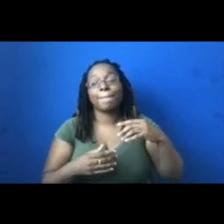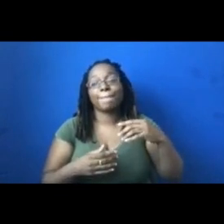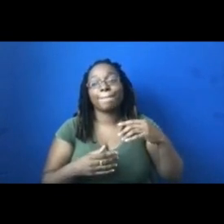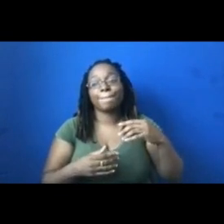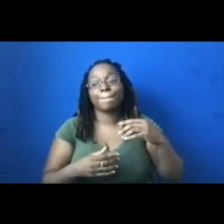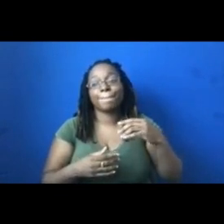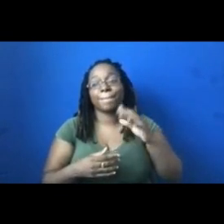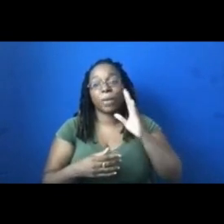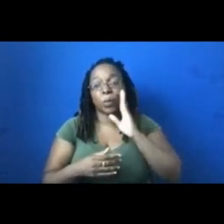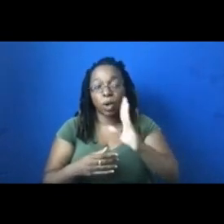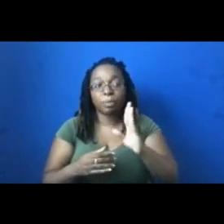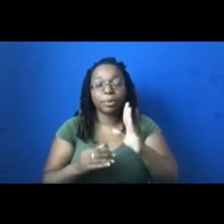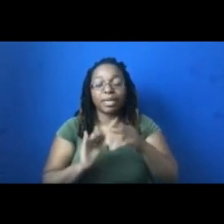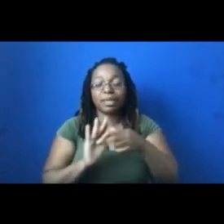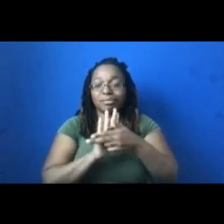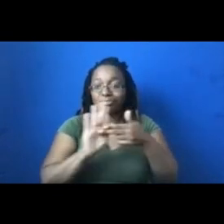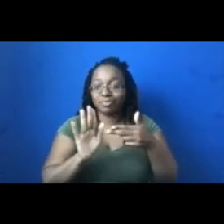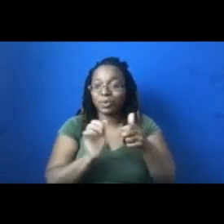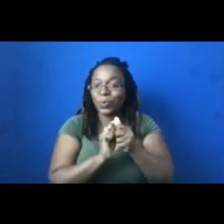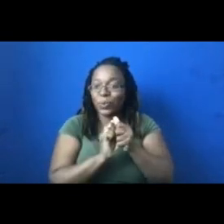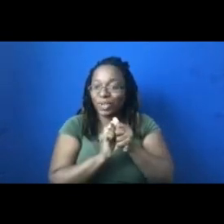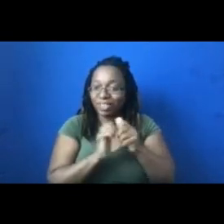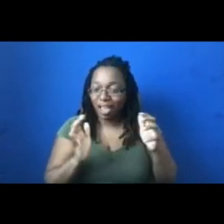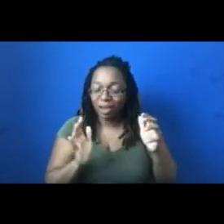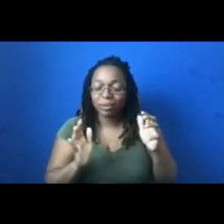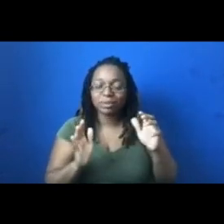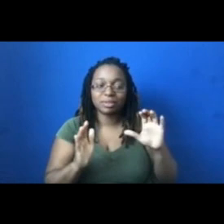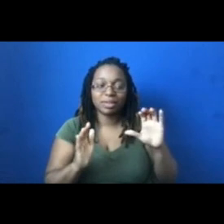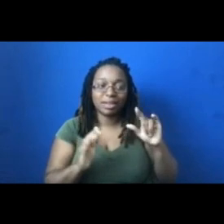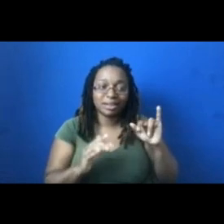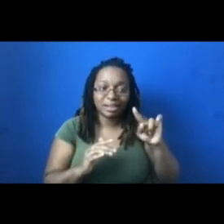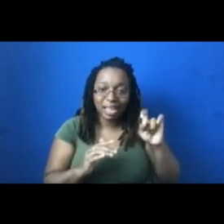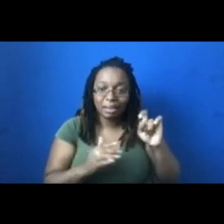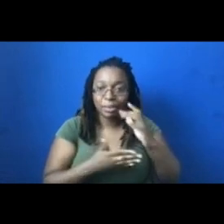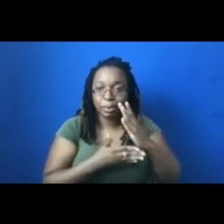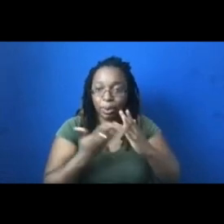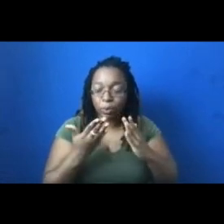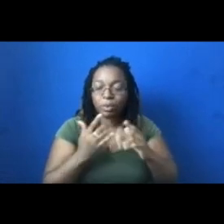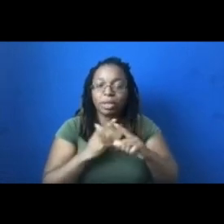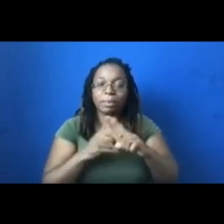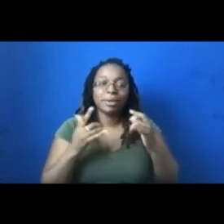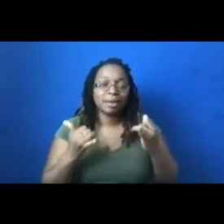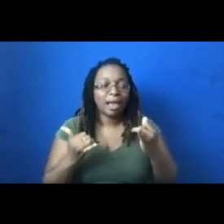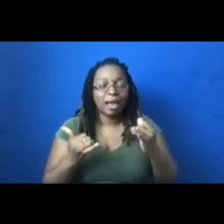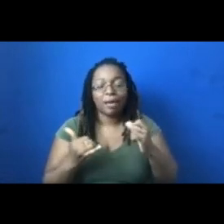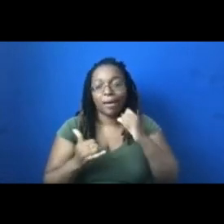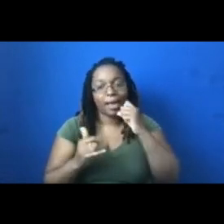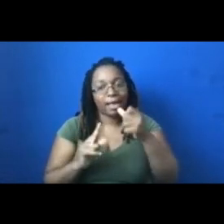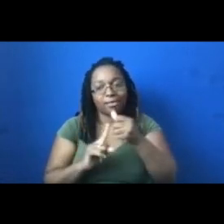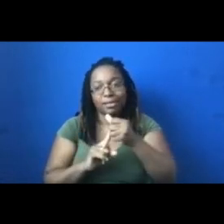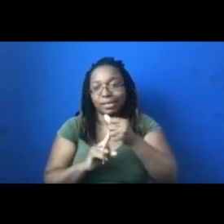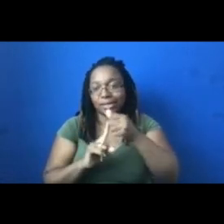a climate resilience component, and now has an expanded set of